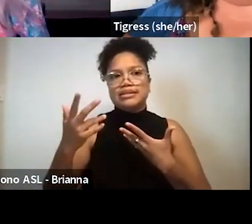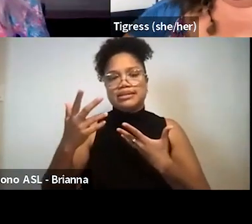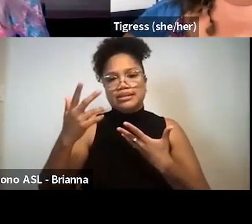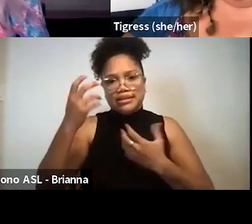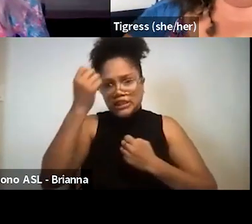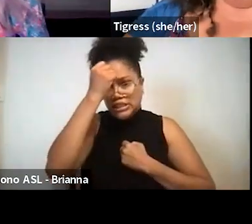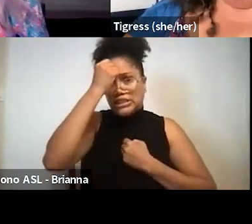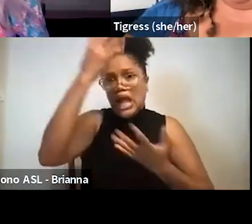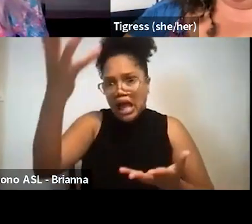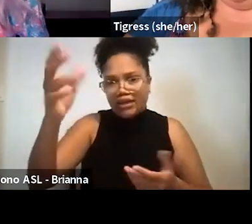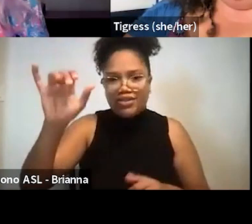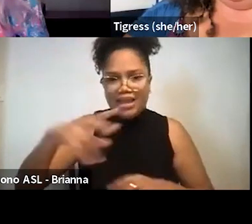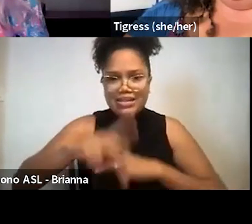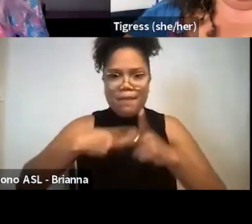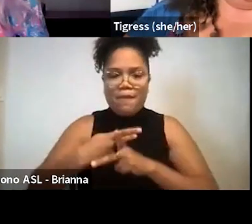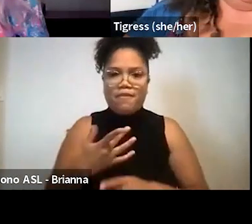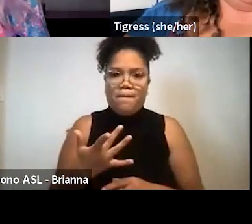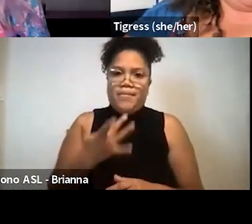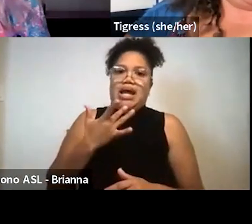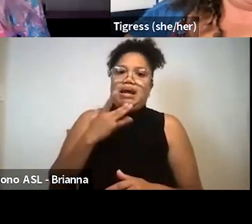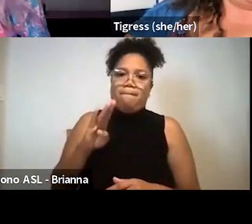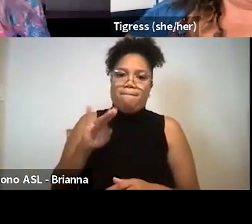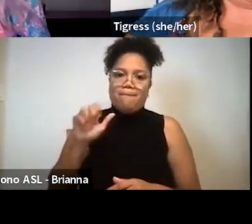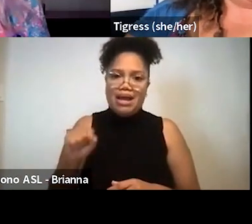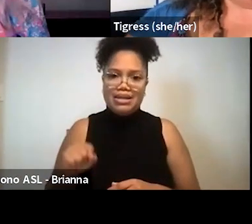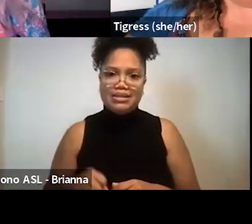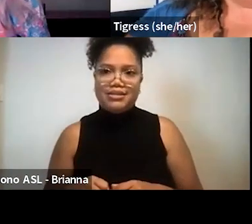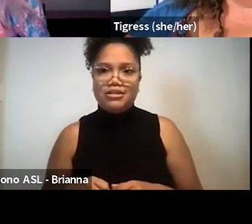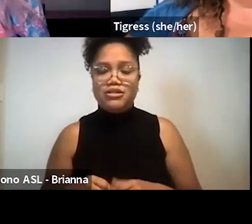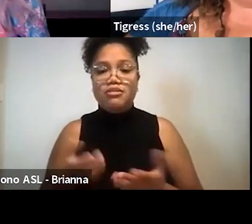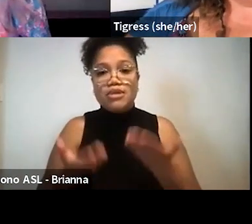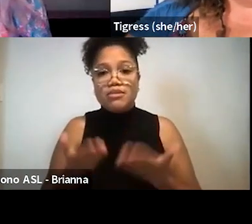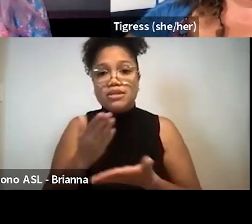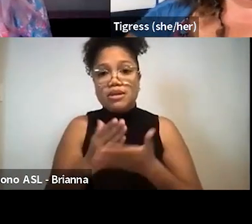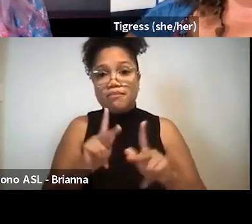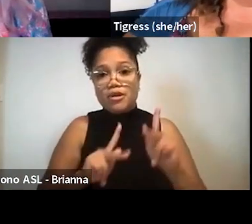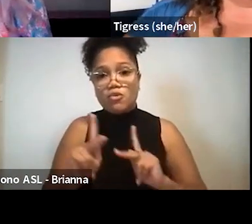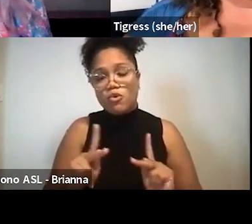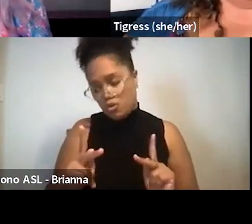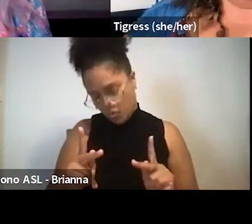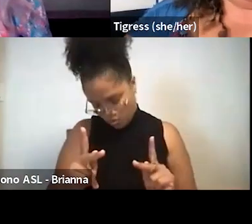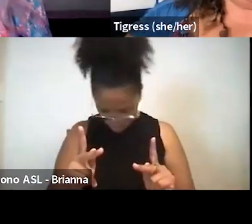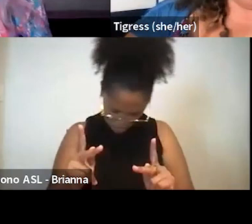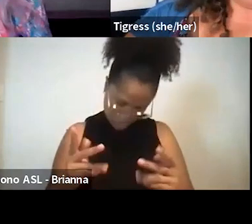We have on our YouTube channel a video for those of you who might be attorneys of a presentation that Brandi and I, along with one of our board